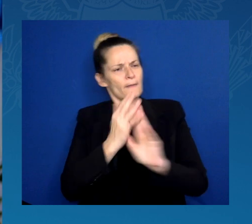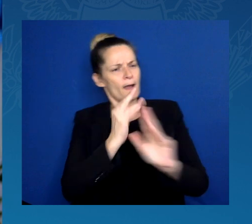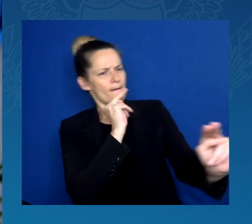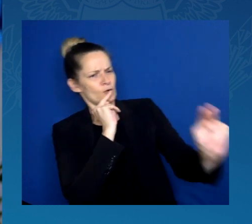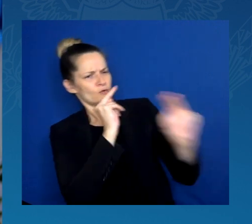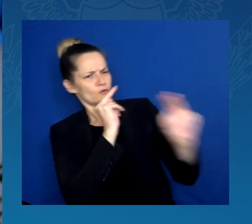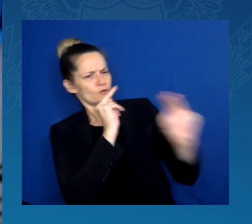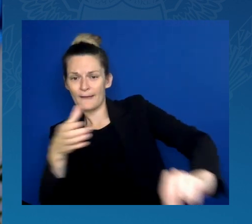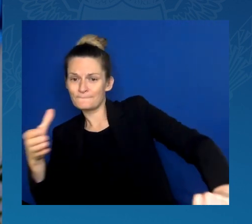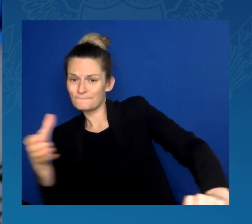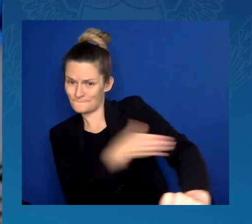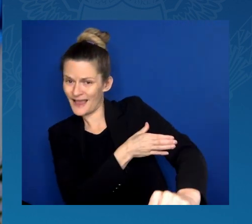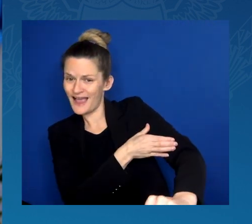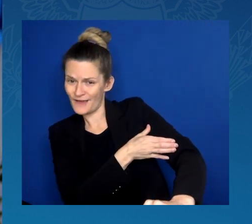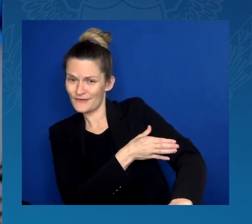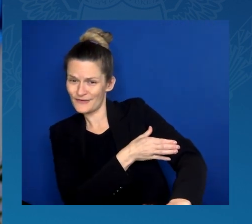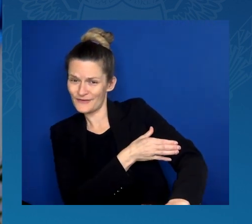to lower the prices for all Americans.